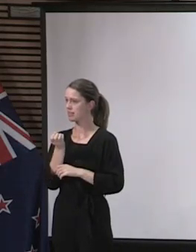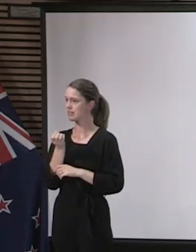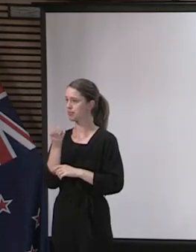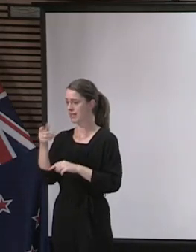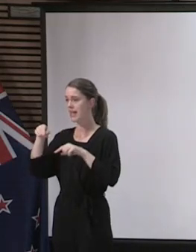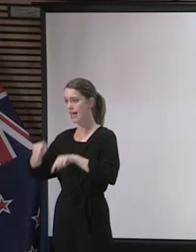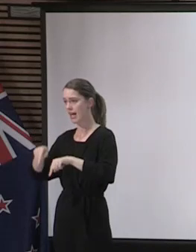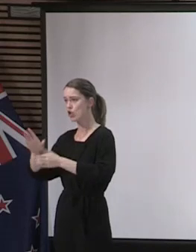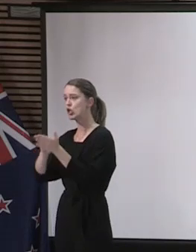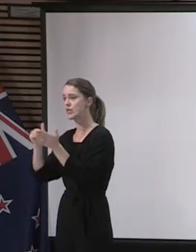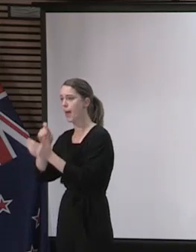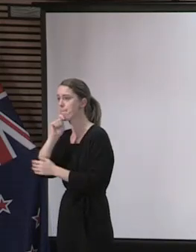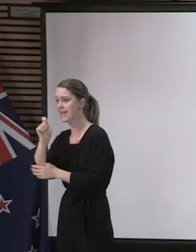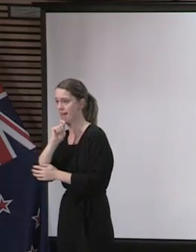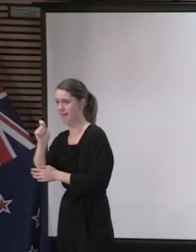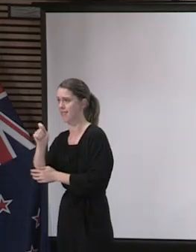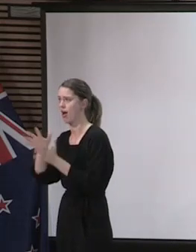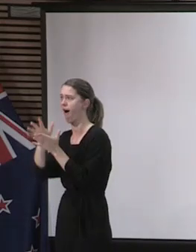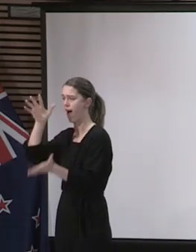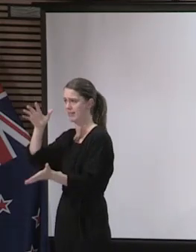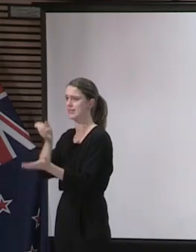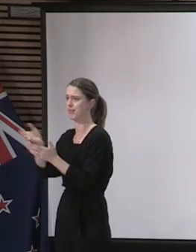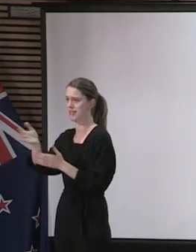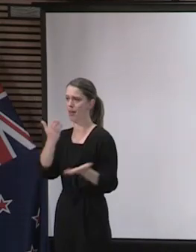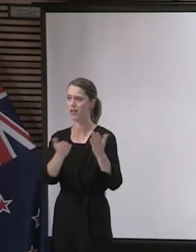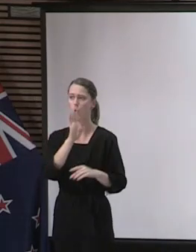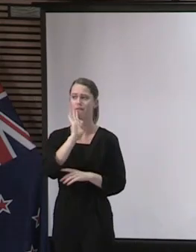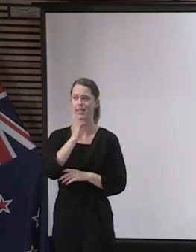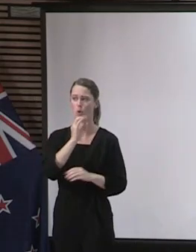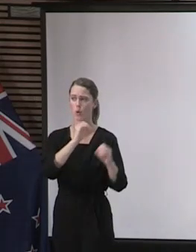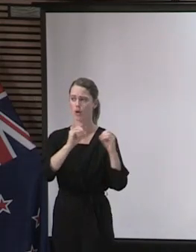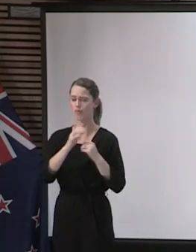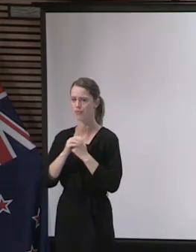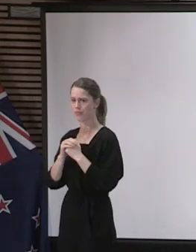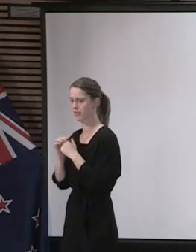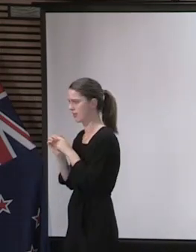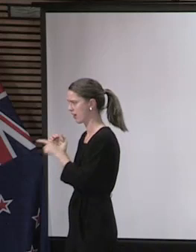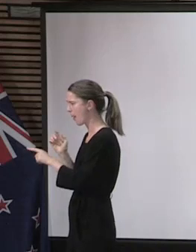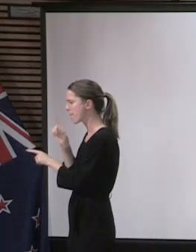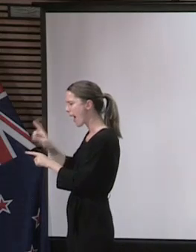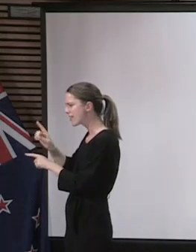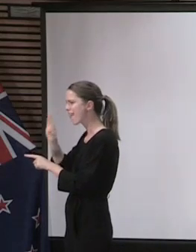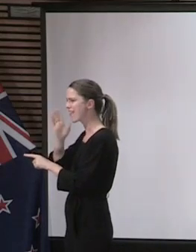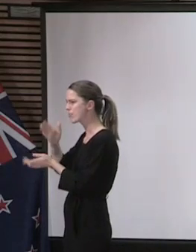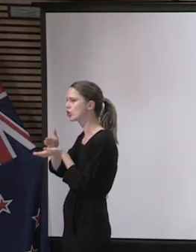predominantly gone through and had the biggest proportion of spend with our mainstream